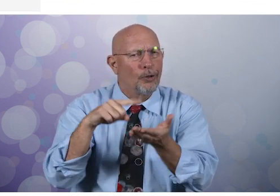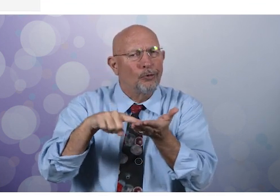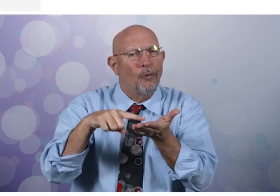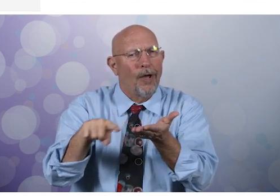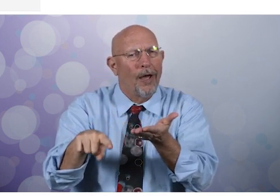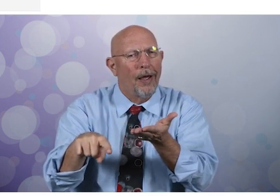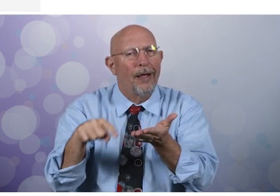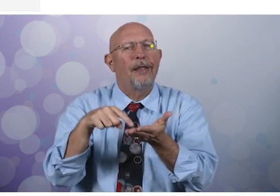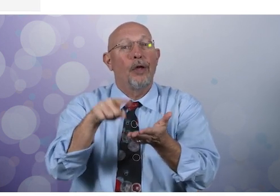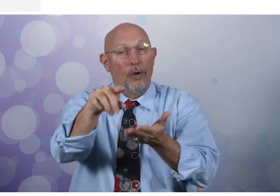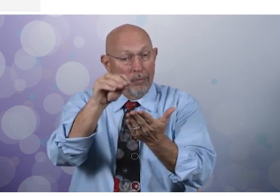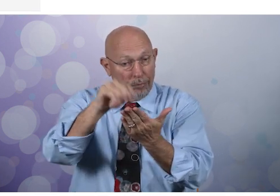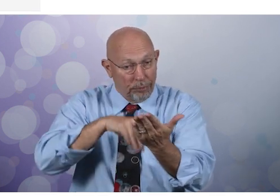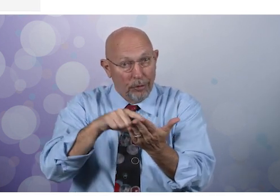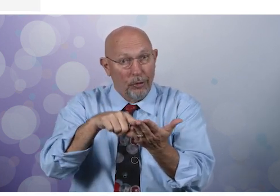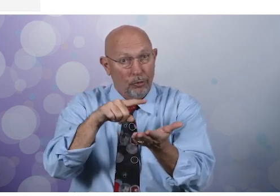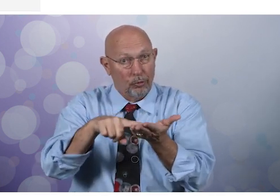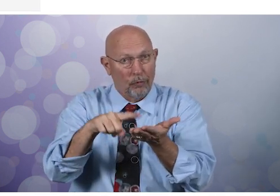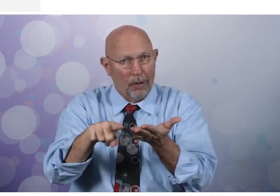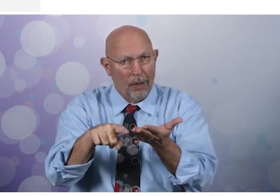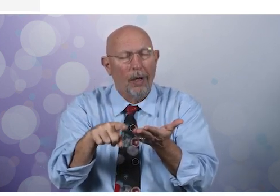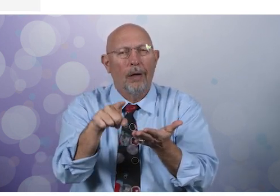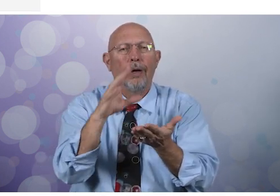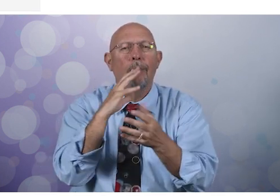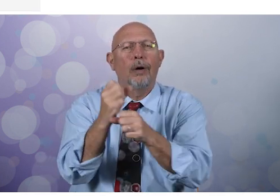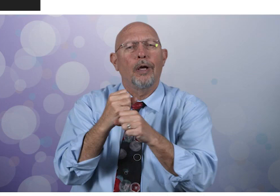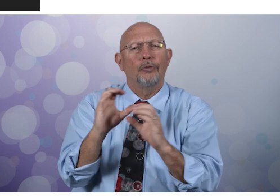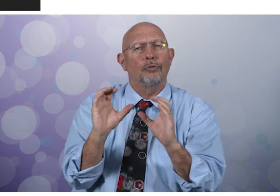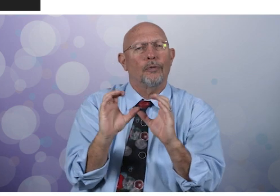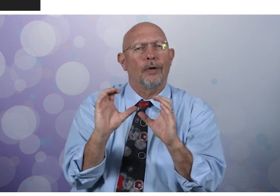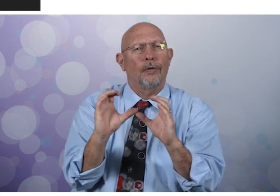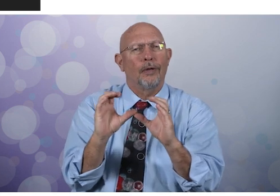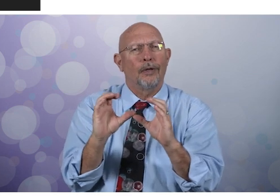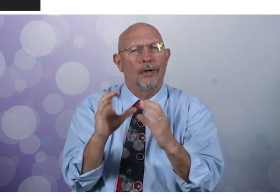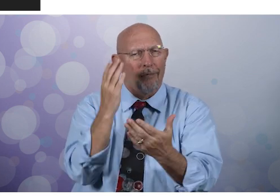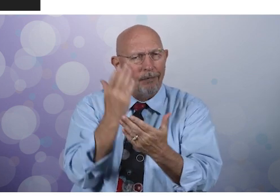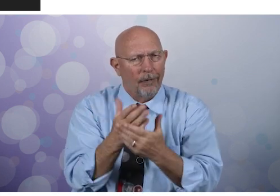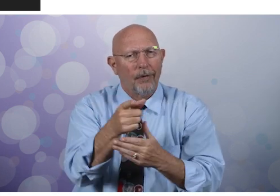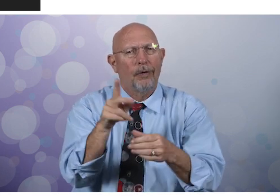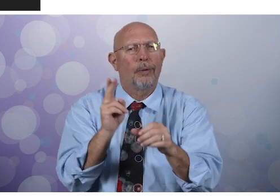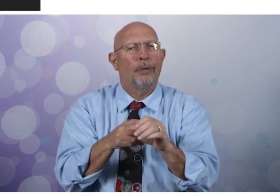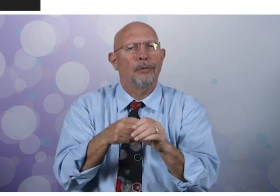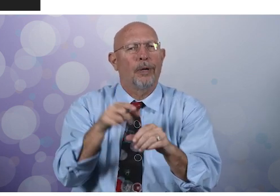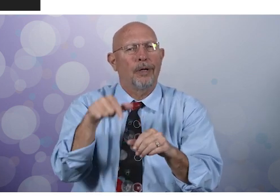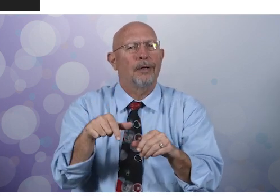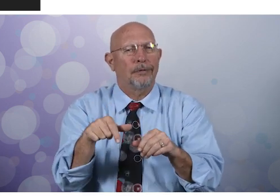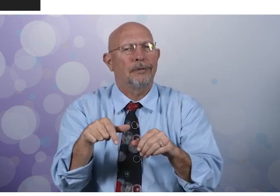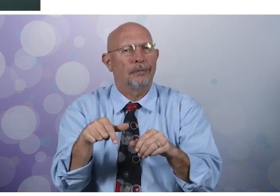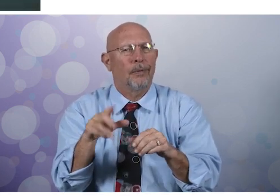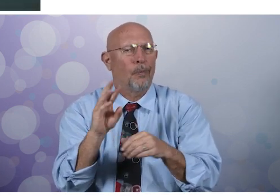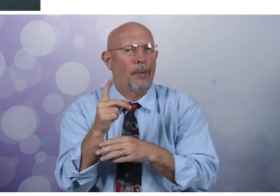By completing the survey, you'll be able to access a certificate verifying your attendance in this webinar.